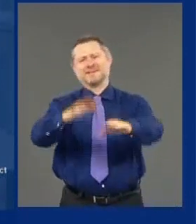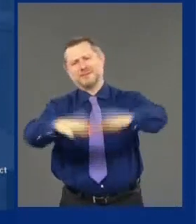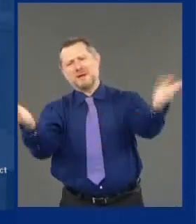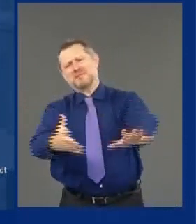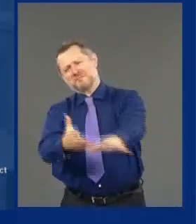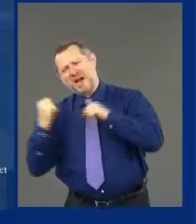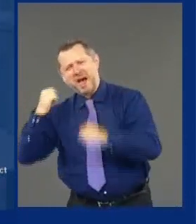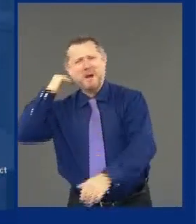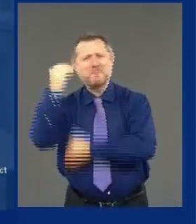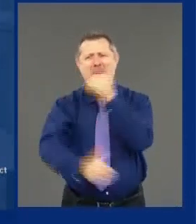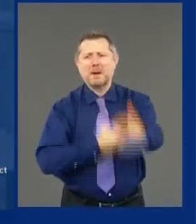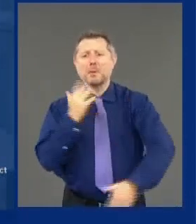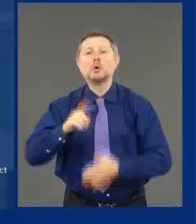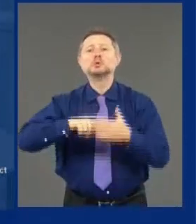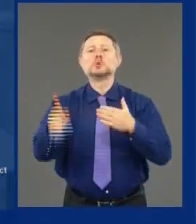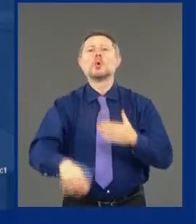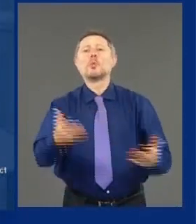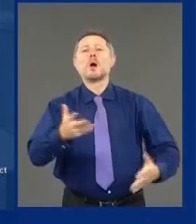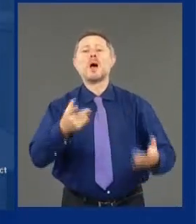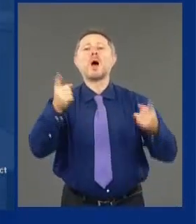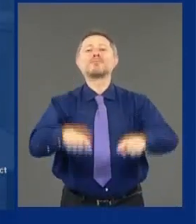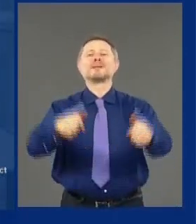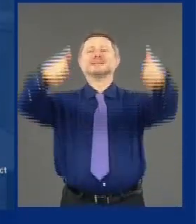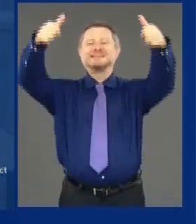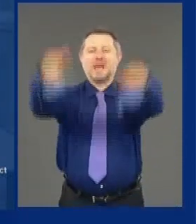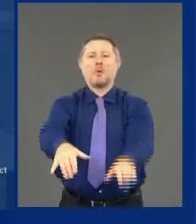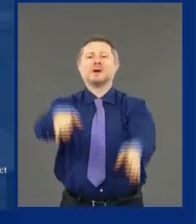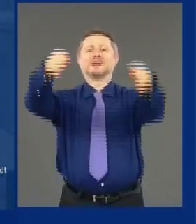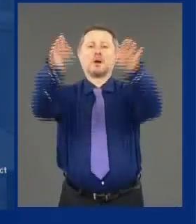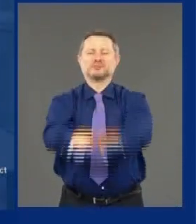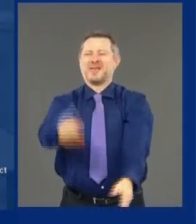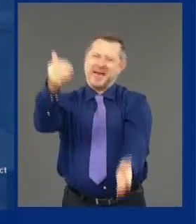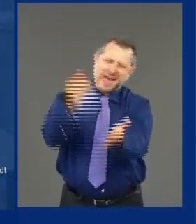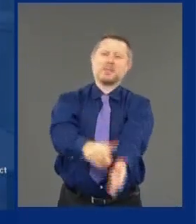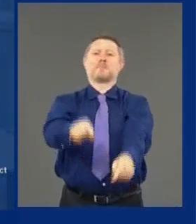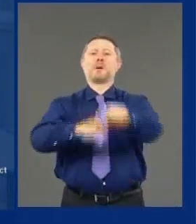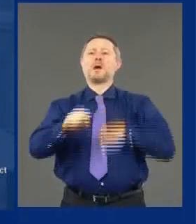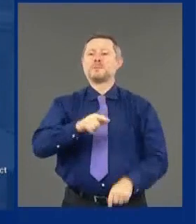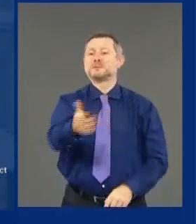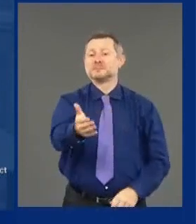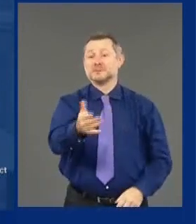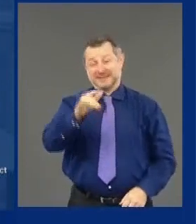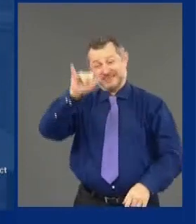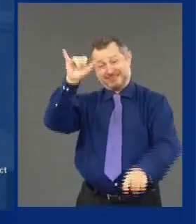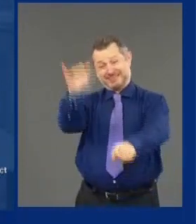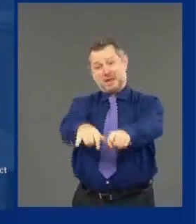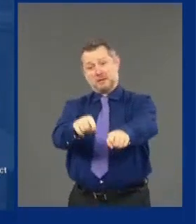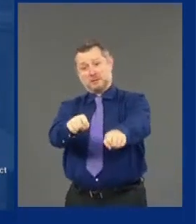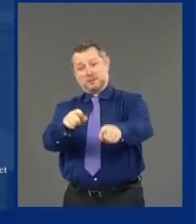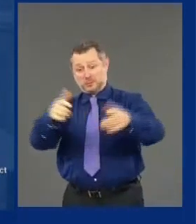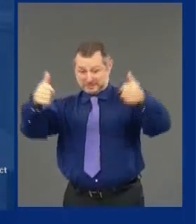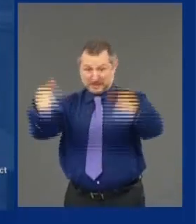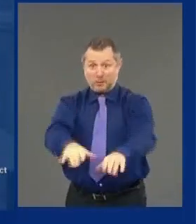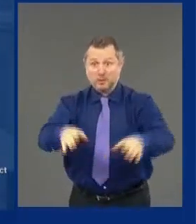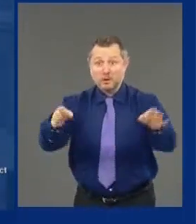YOU'RE IN THE ROOM MANY TIMES. I SAID IF YOU REOPEN TOO FAST, WHAT WILL WIND UP HAPPENING IS